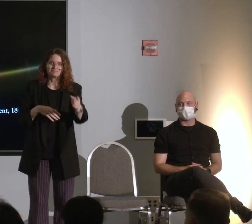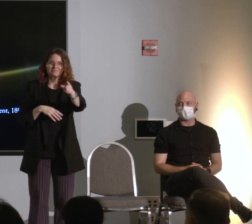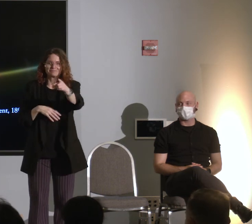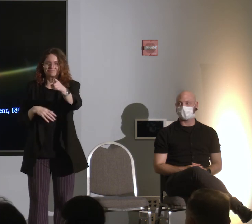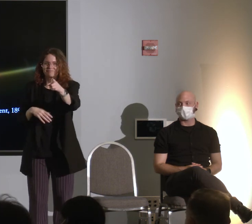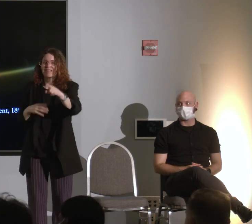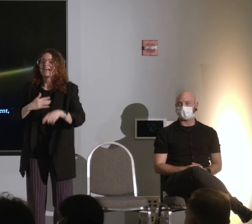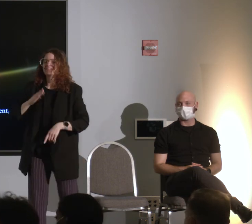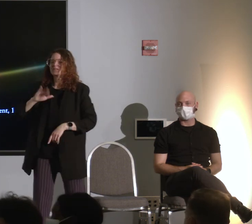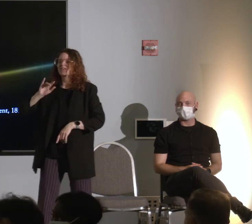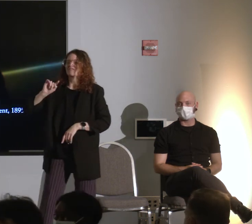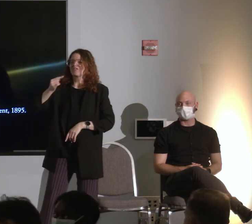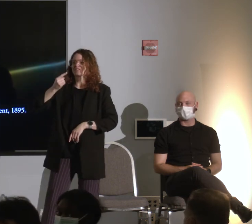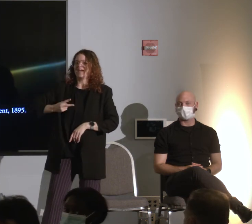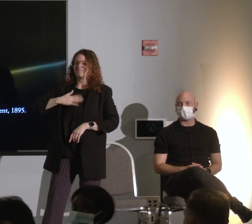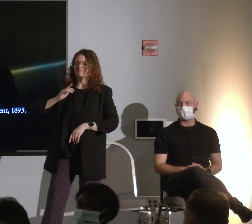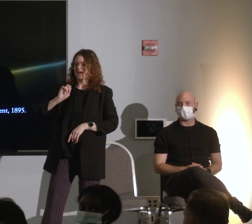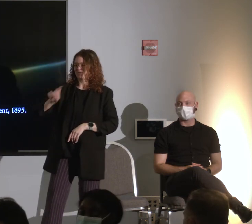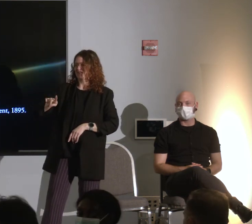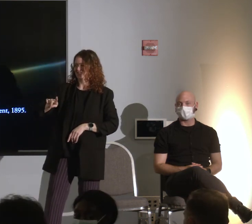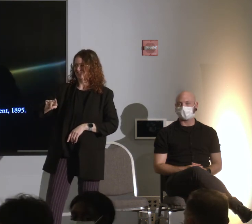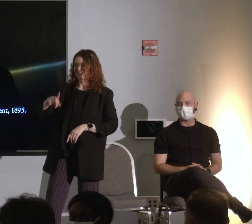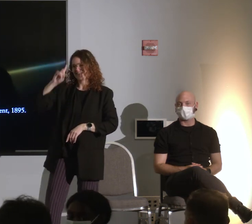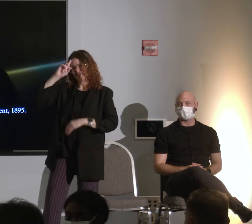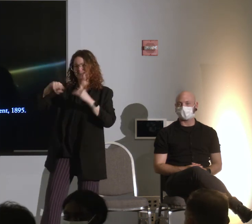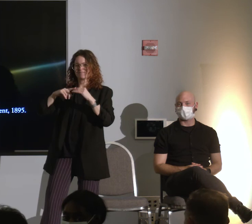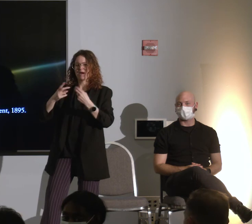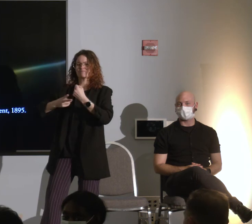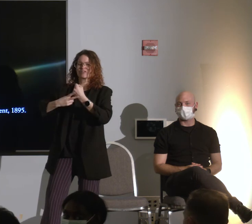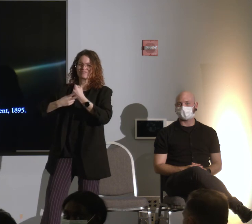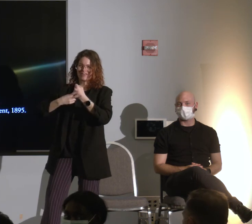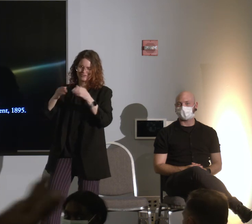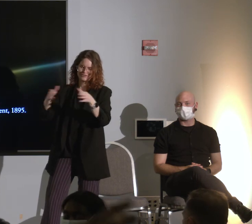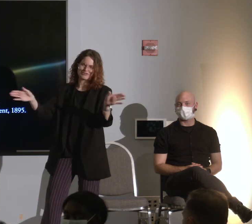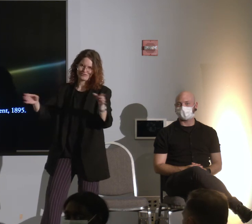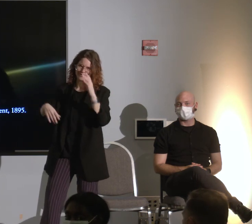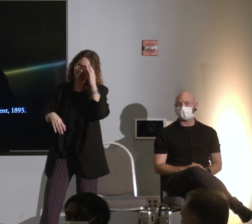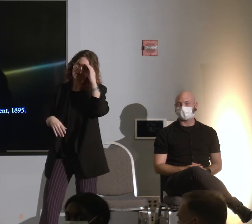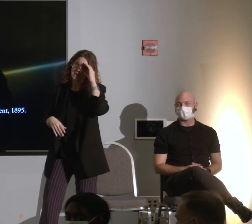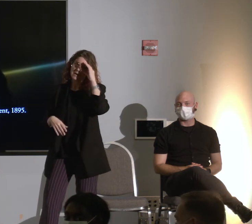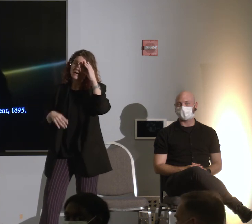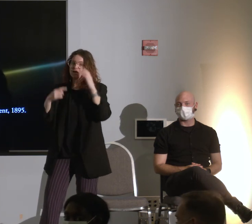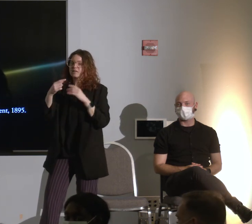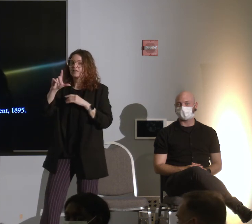That was the first half of my question. Or just the thoughts about preservation in general. The Glesner house is near us.